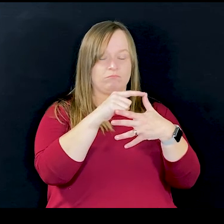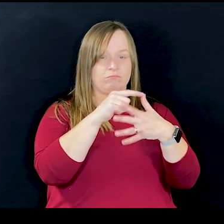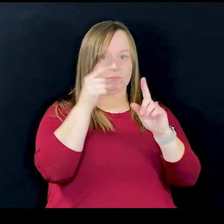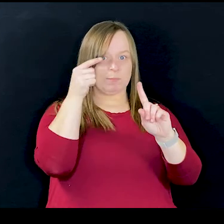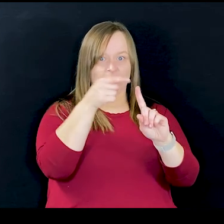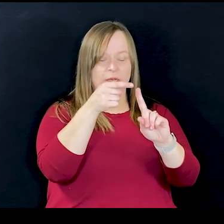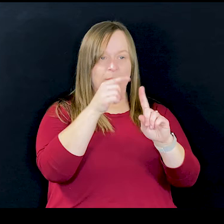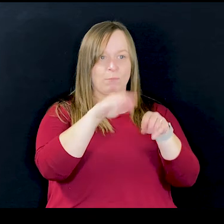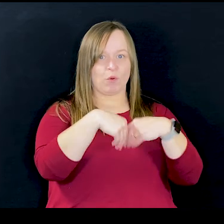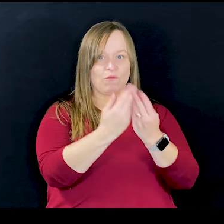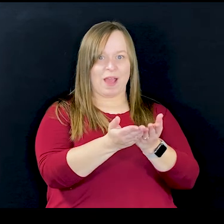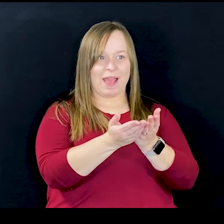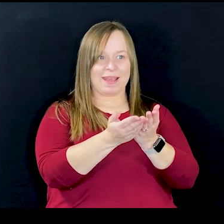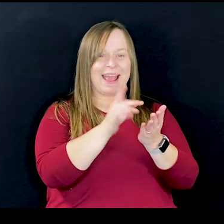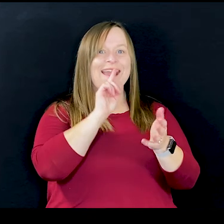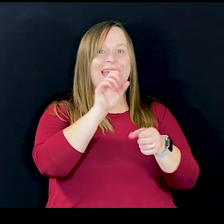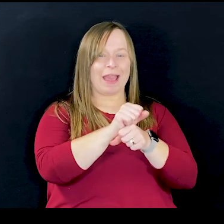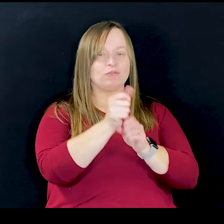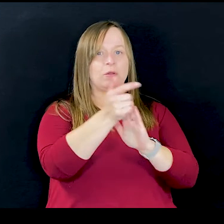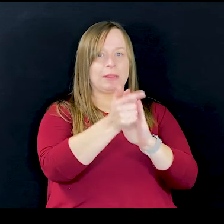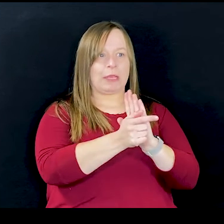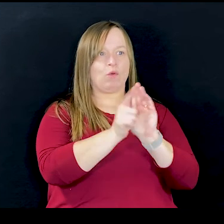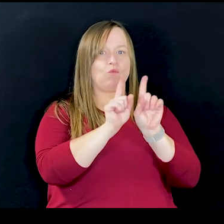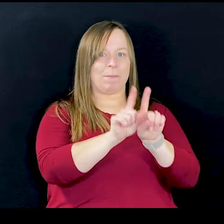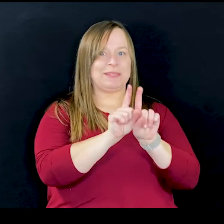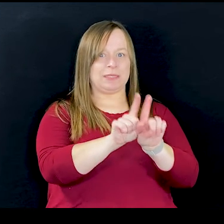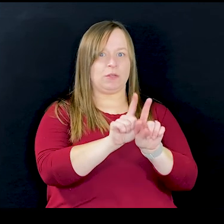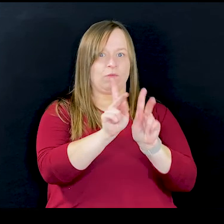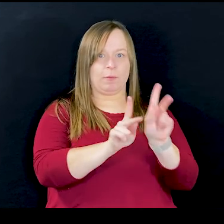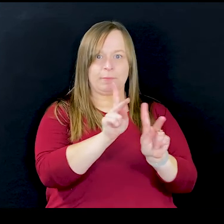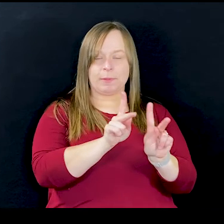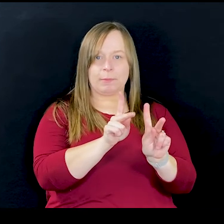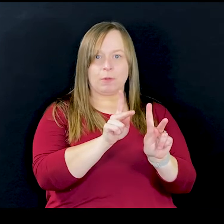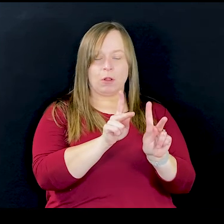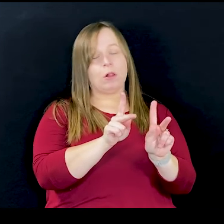was to provide actual legal representation for people.